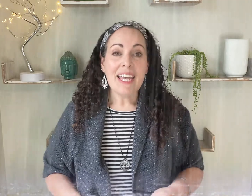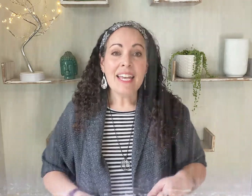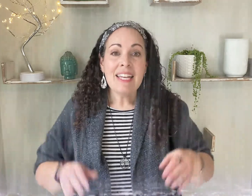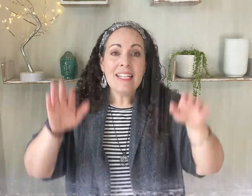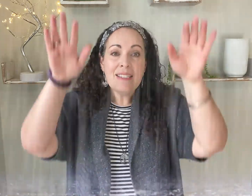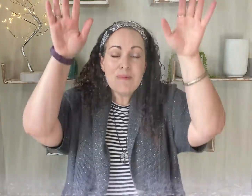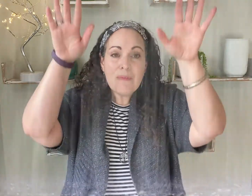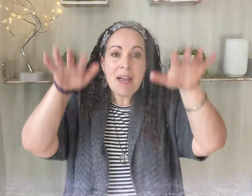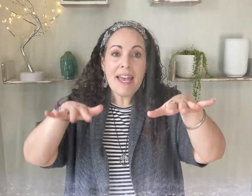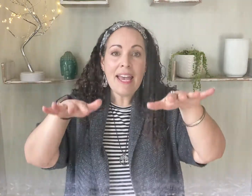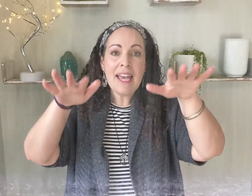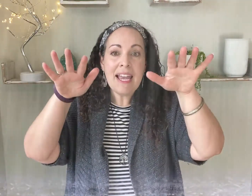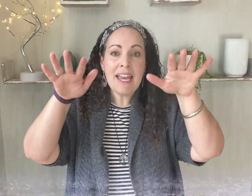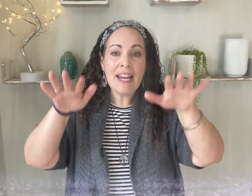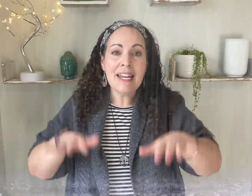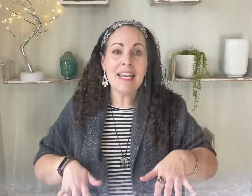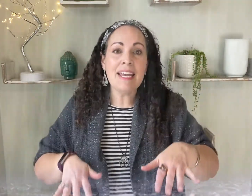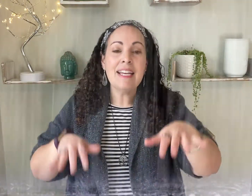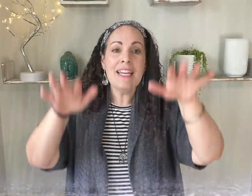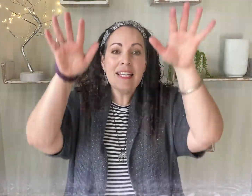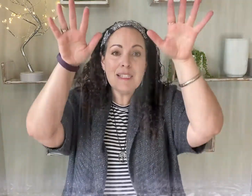Here we go.